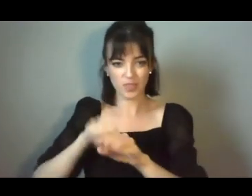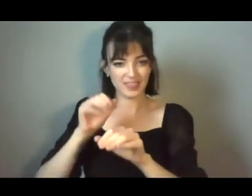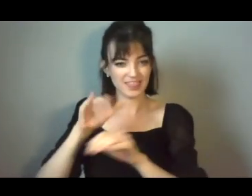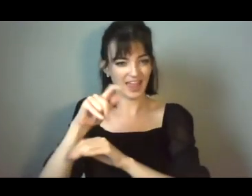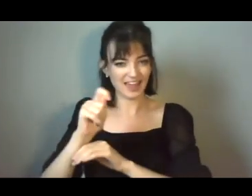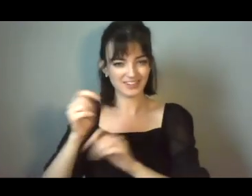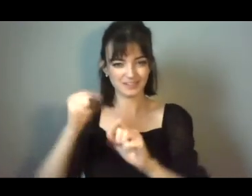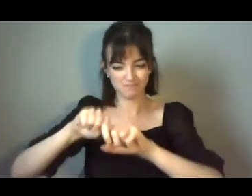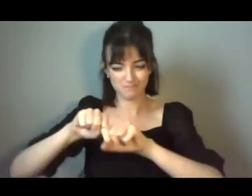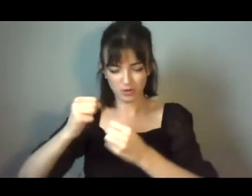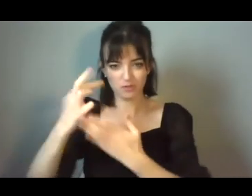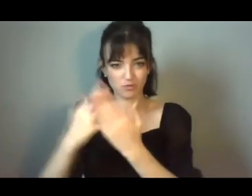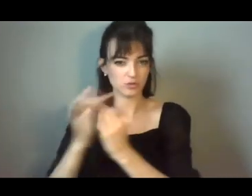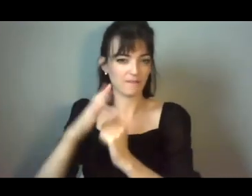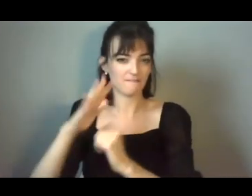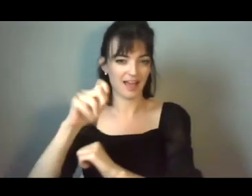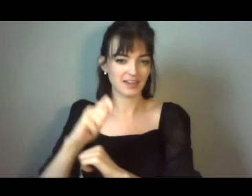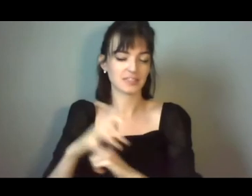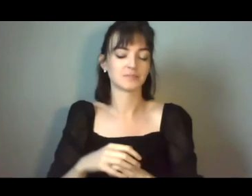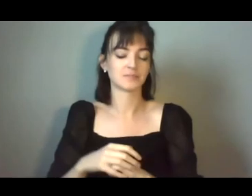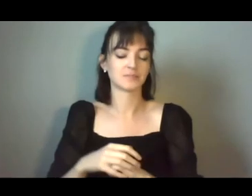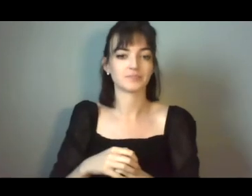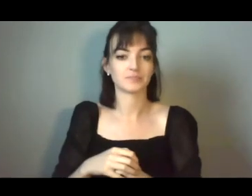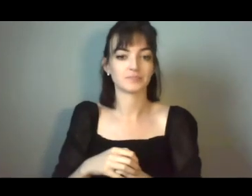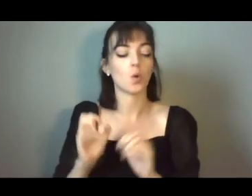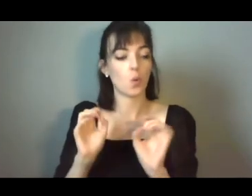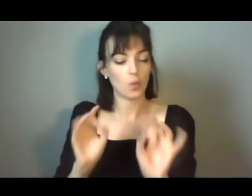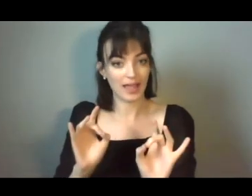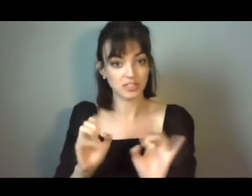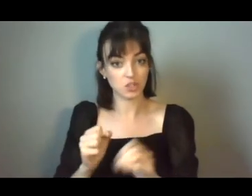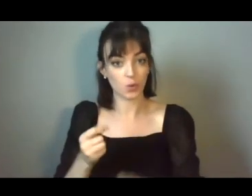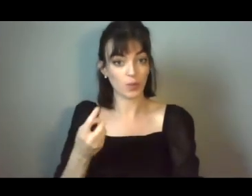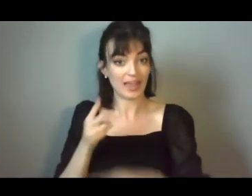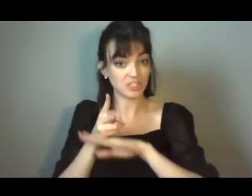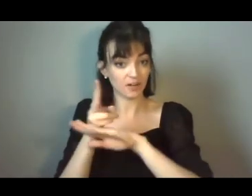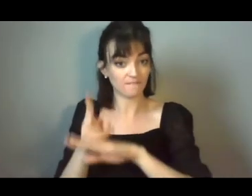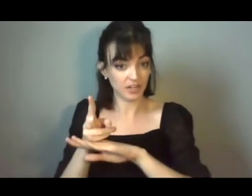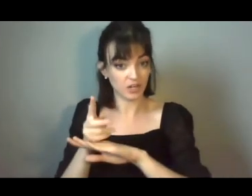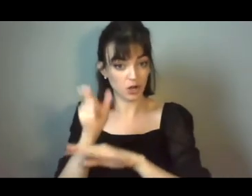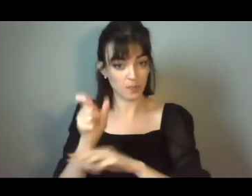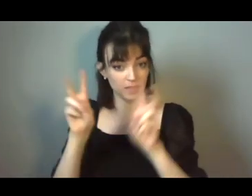: Okay, intervener has a particular definition under the act, I think that was one of the other